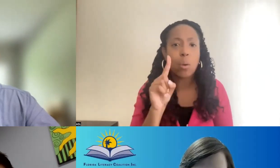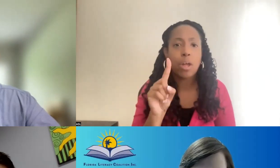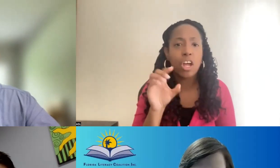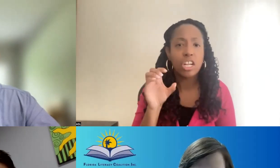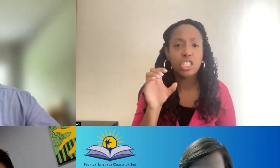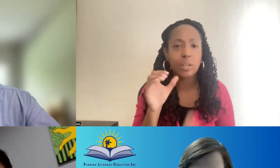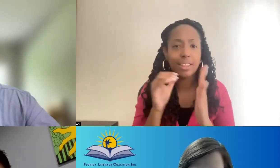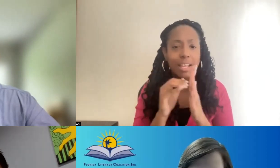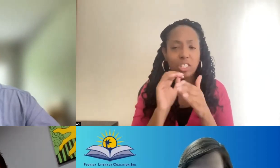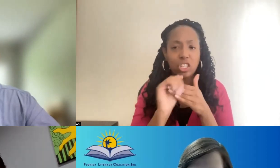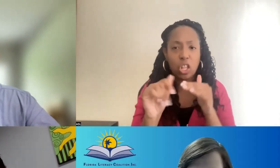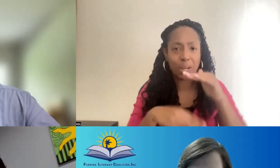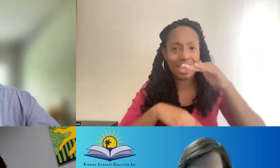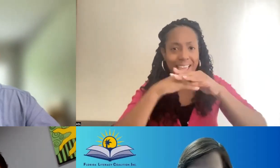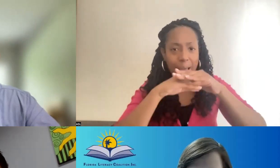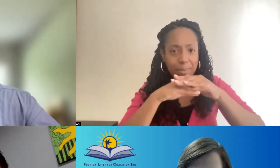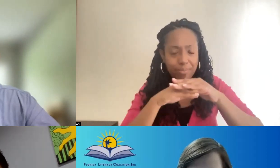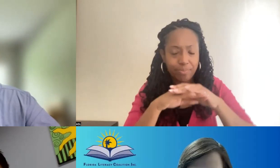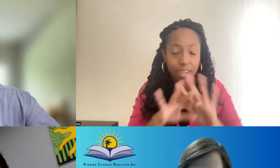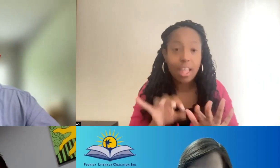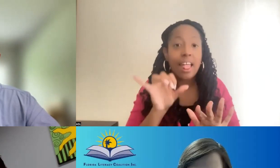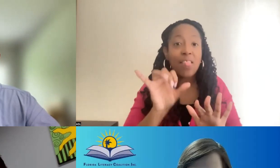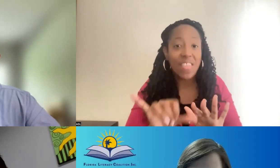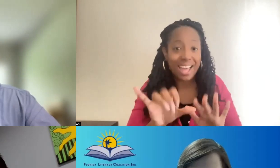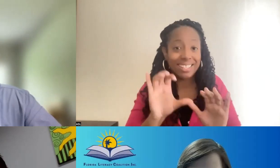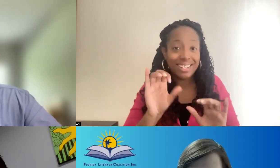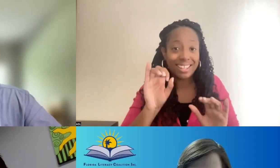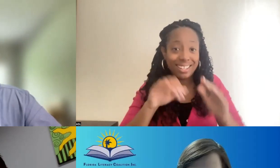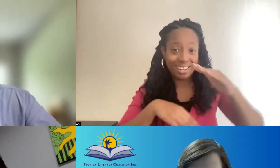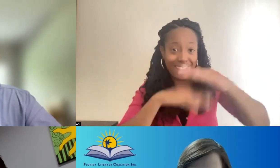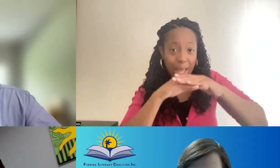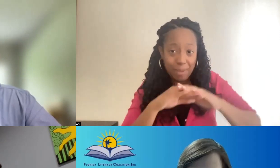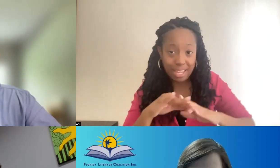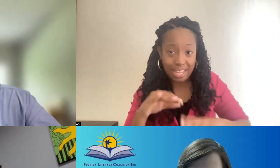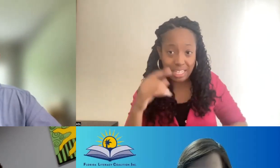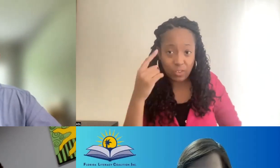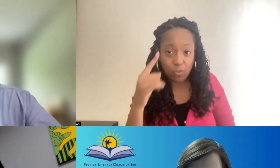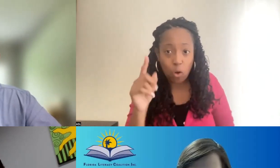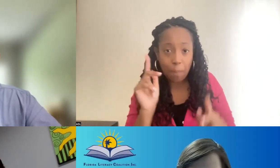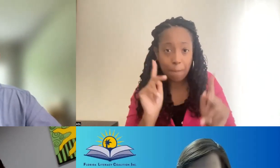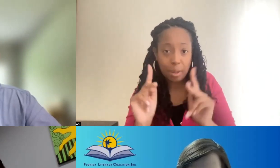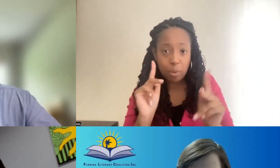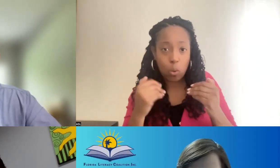that's for individuals on SSI um if you're on SSI there's some rules about the $100,000 cap and the